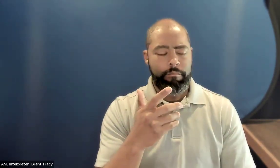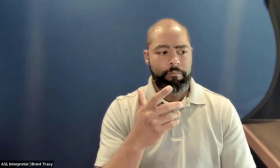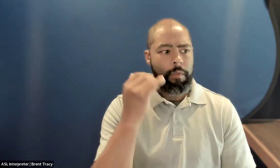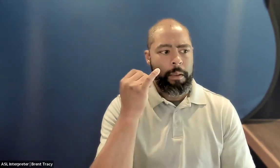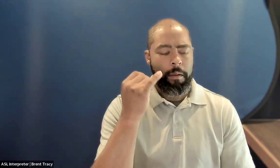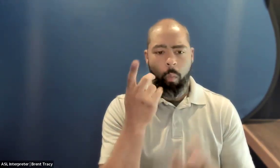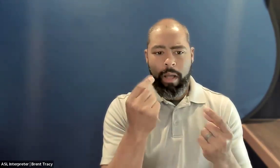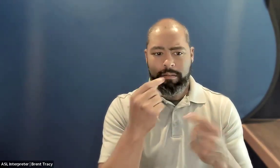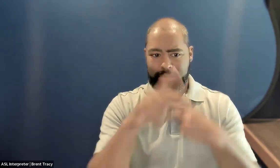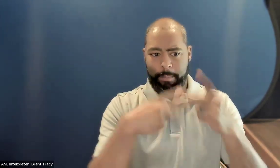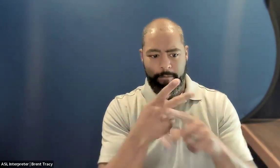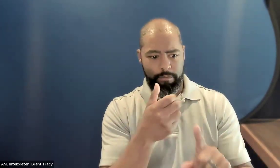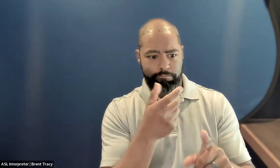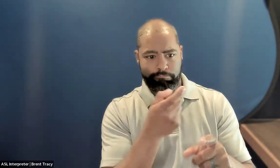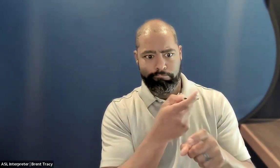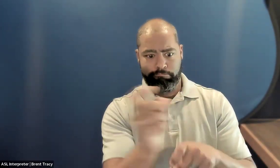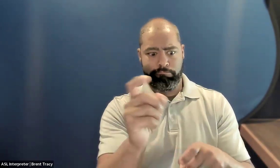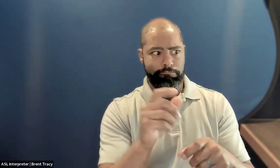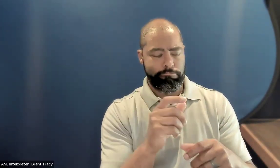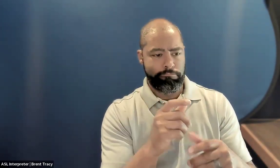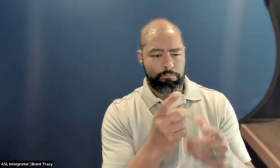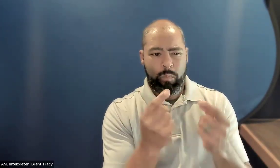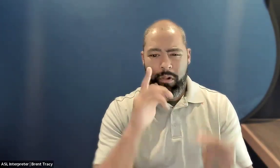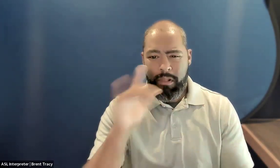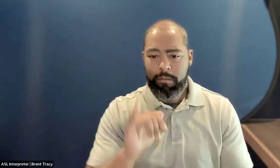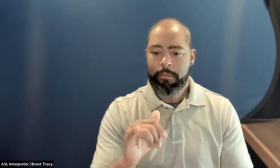The tool was developed originally with the use case of